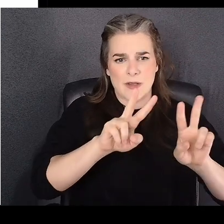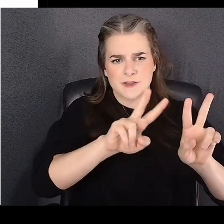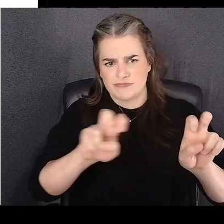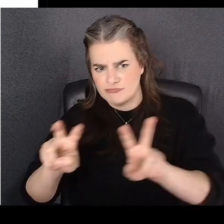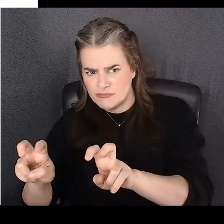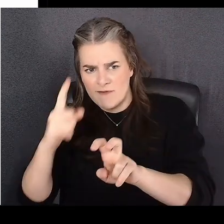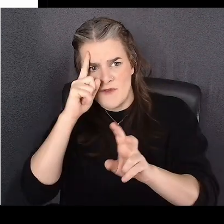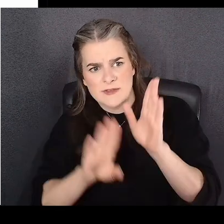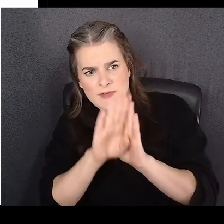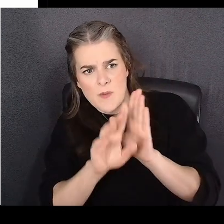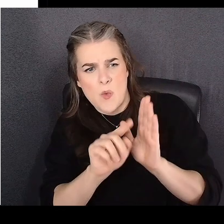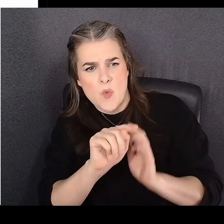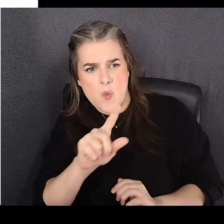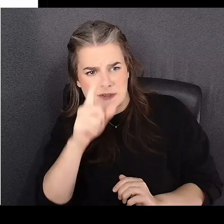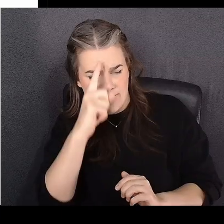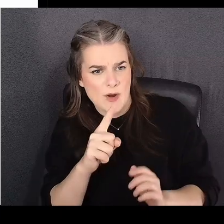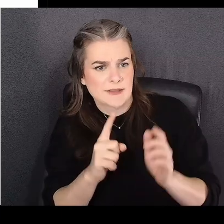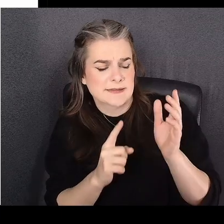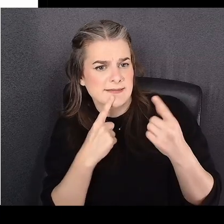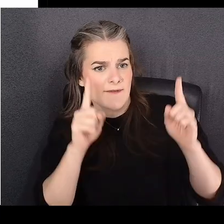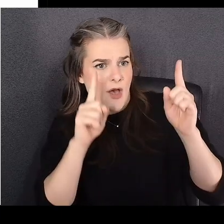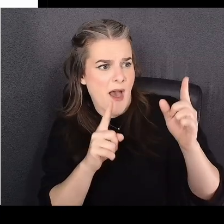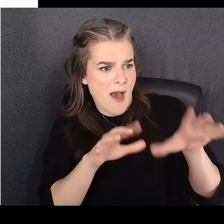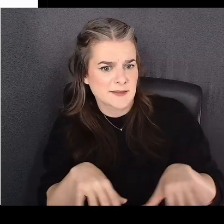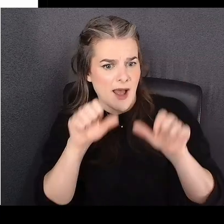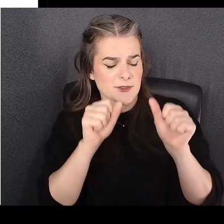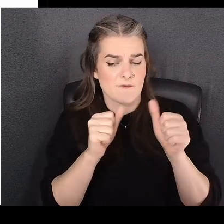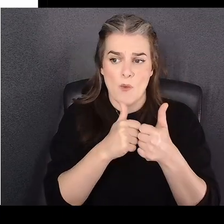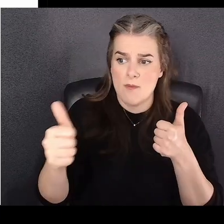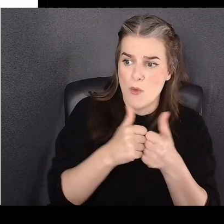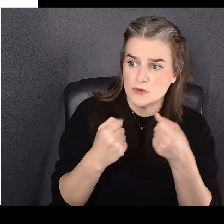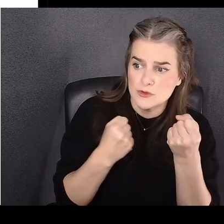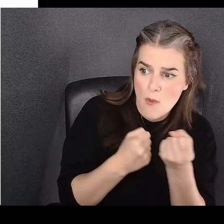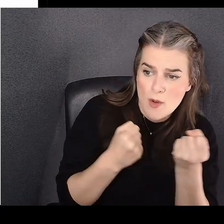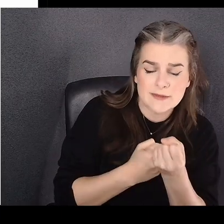for successful adoption of remote supports and assistive tech, statewide assessment to plan